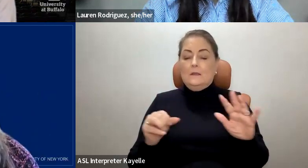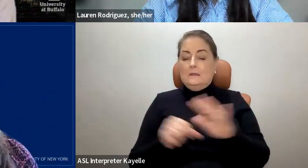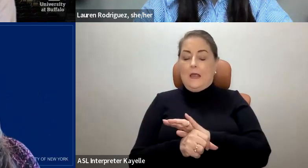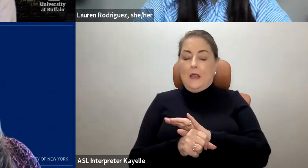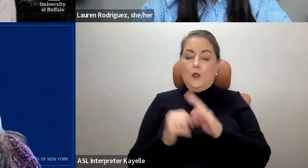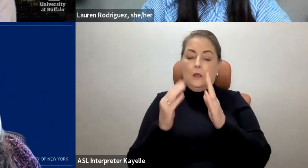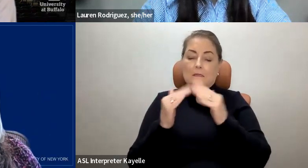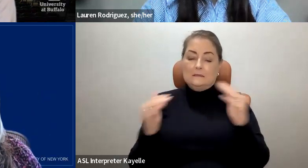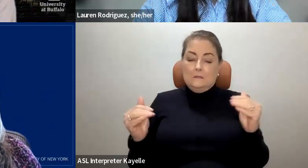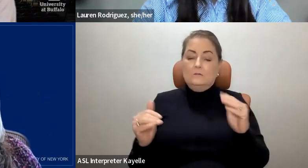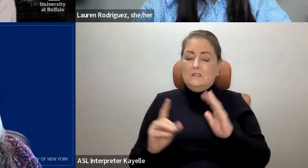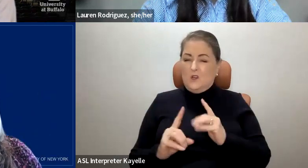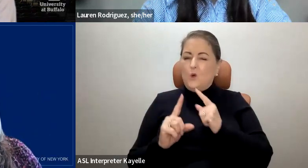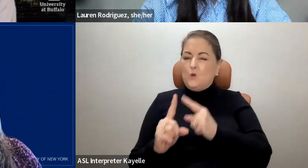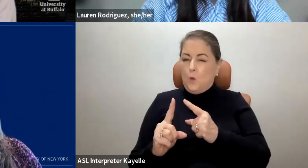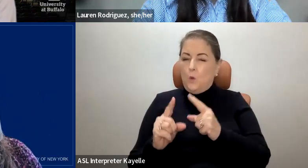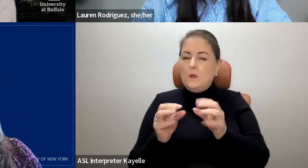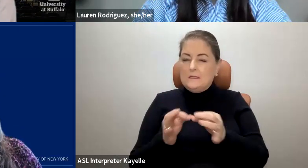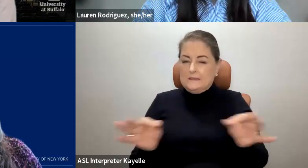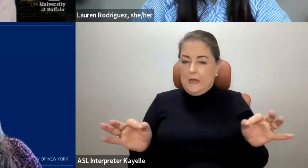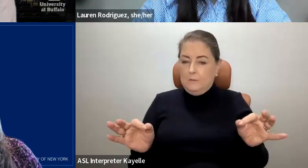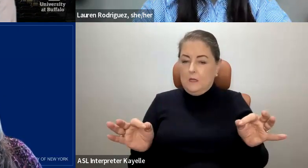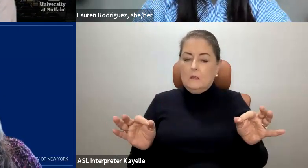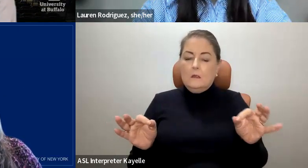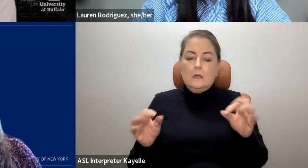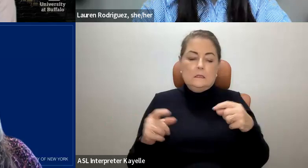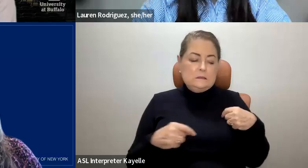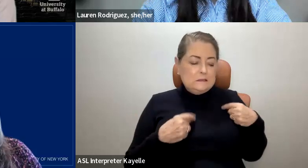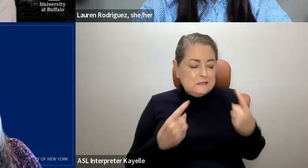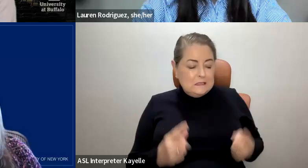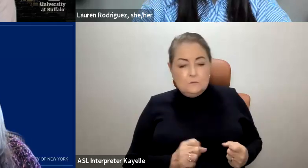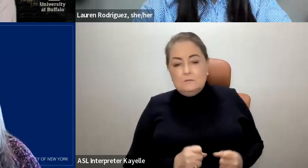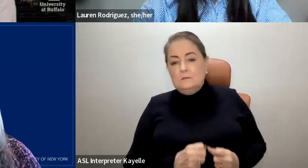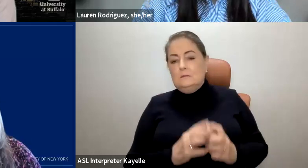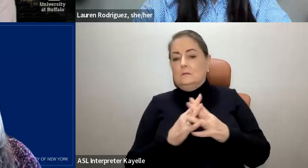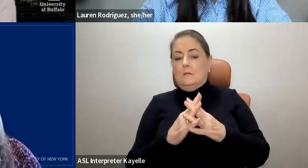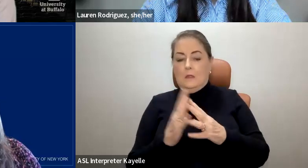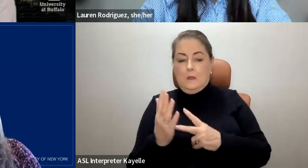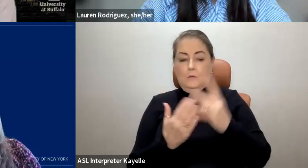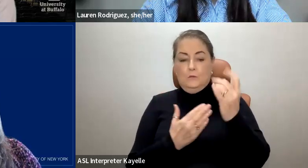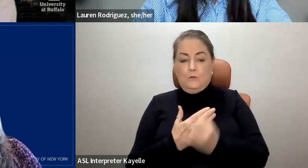that we've shared from the very beginning of the project in terms of what we're trying to do. And what I want to call out